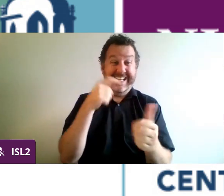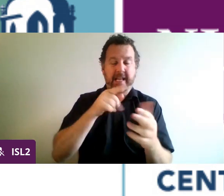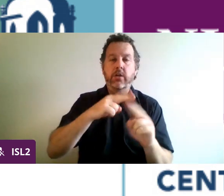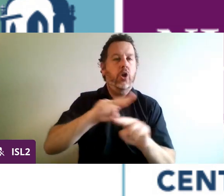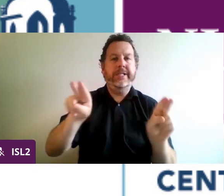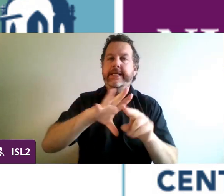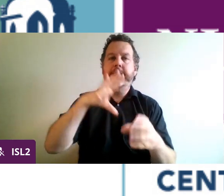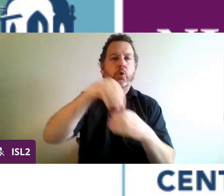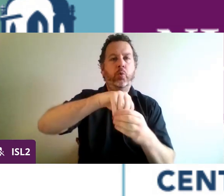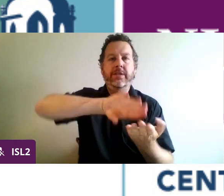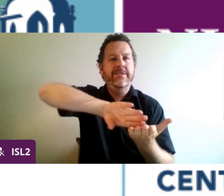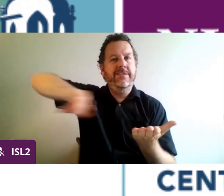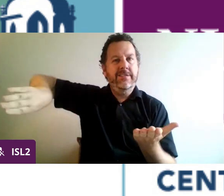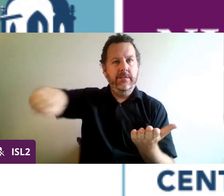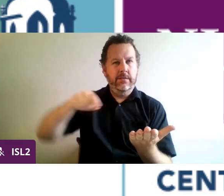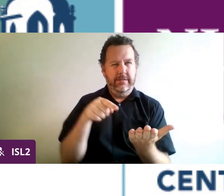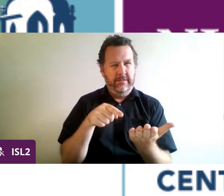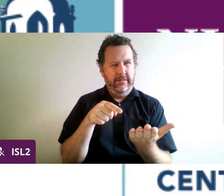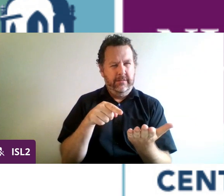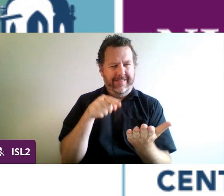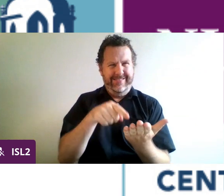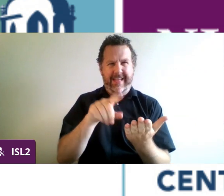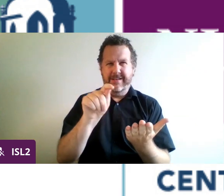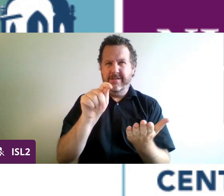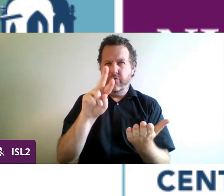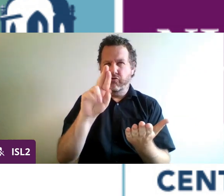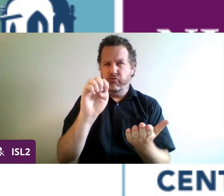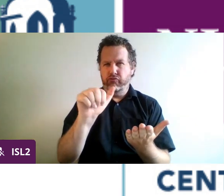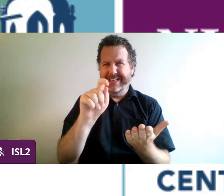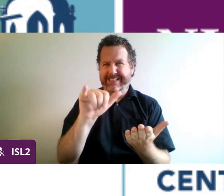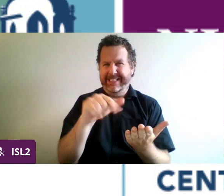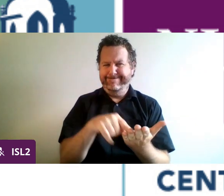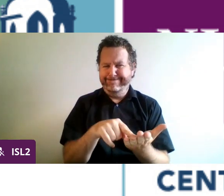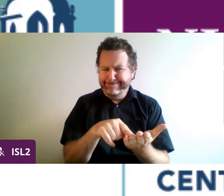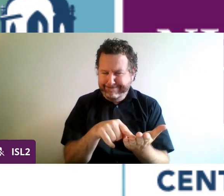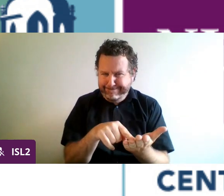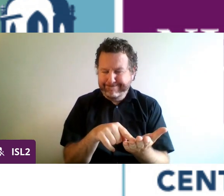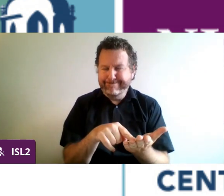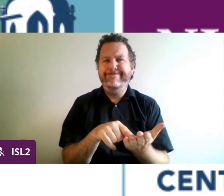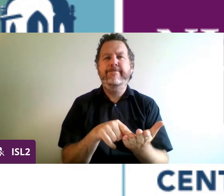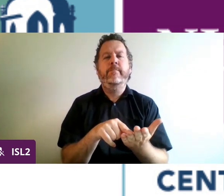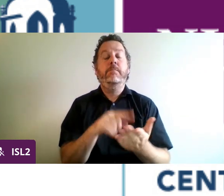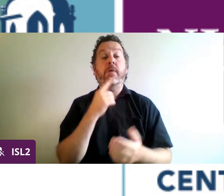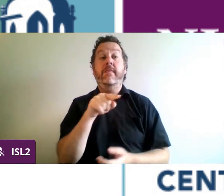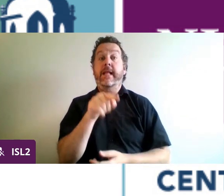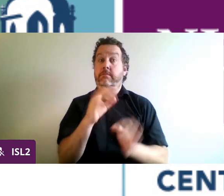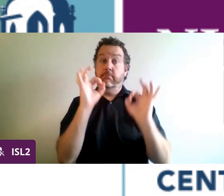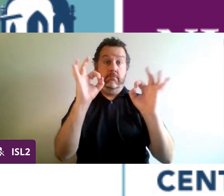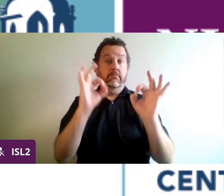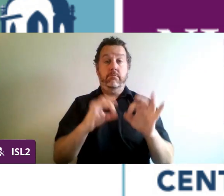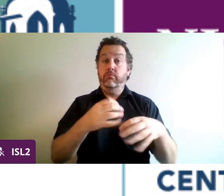and it is something that was advocated for four many years, it has increased access. It is limited